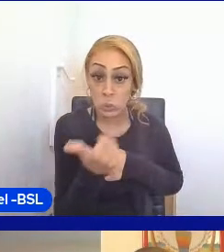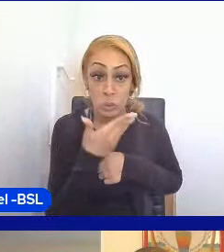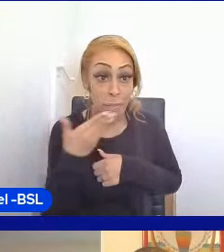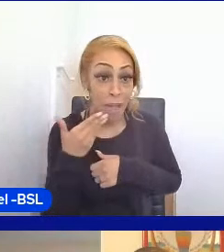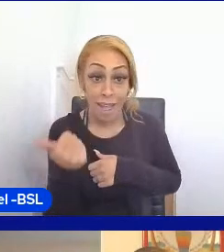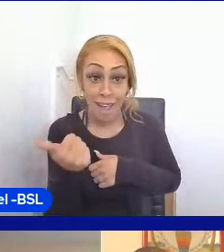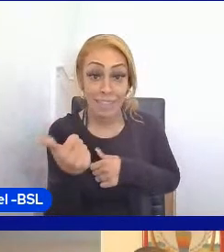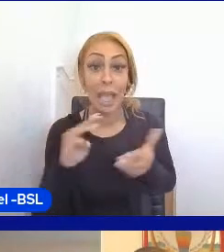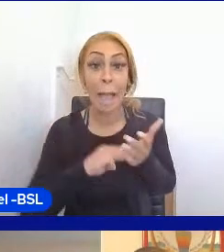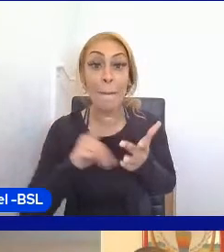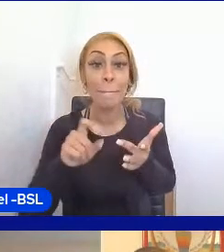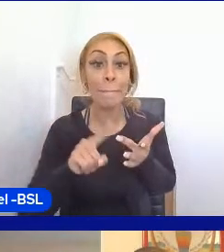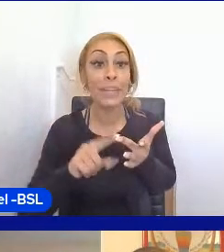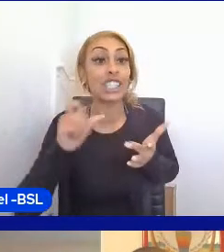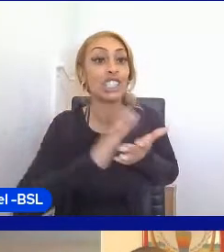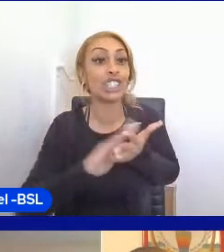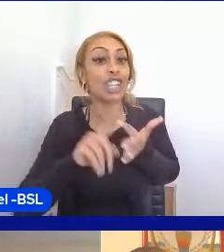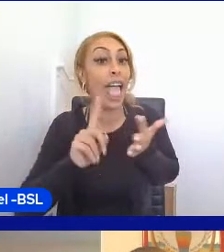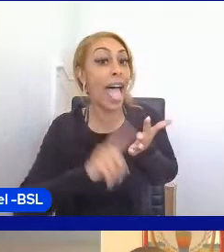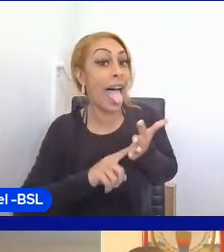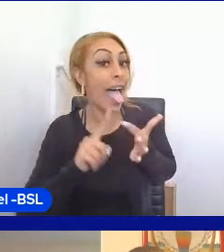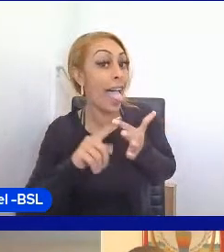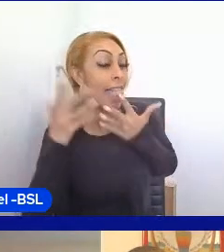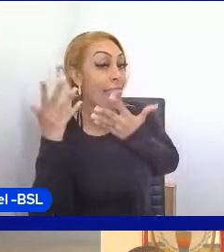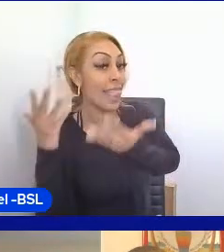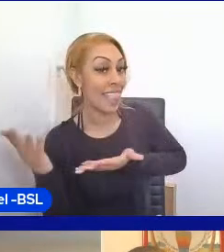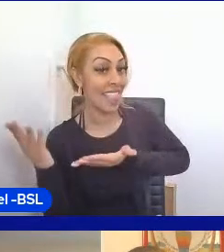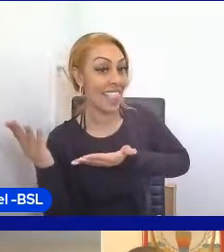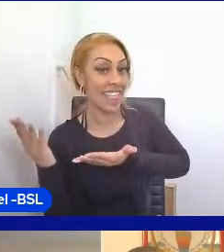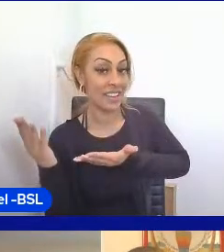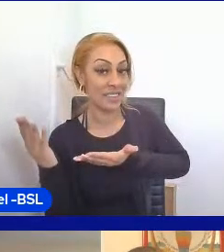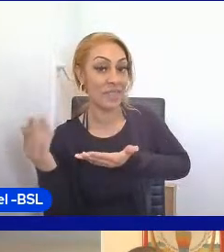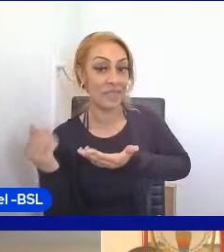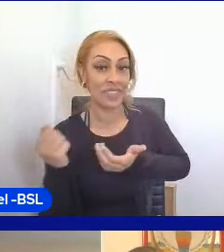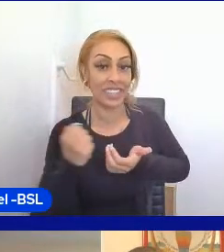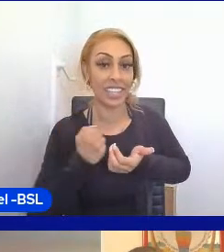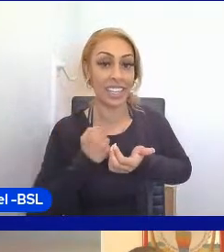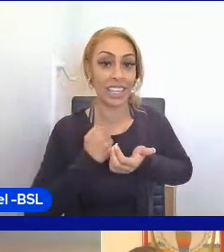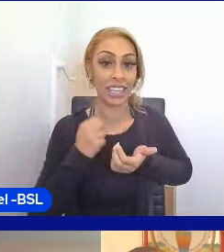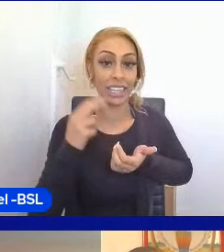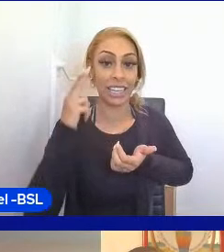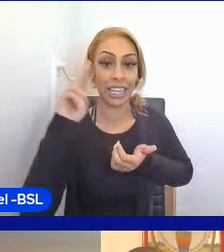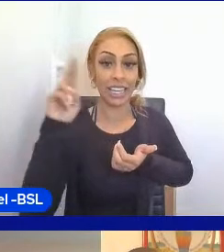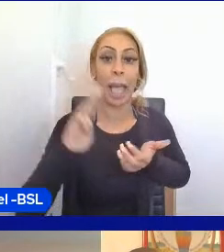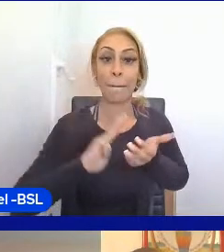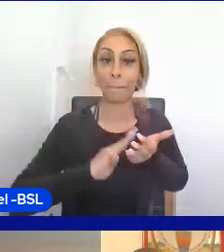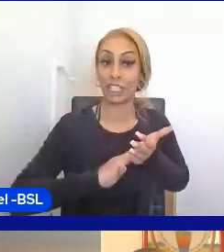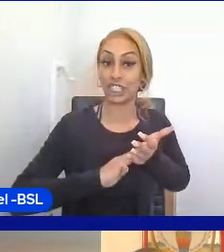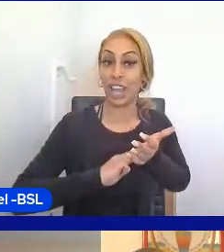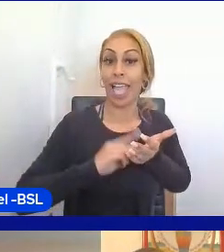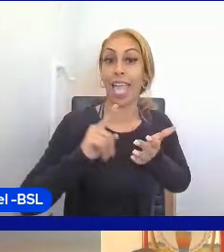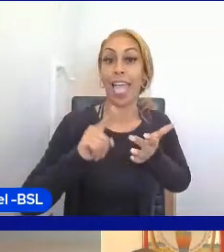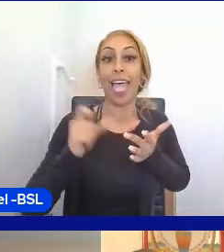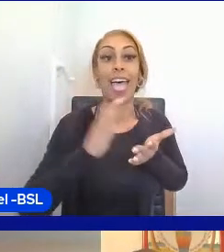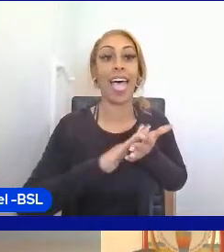projects now to the stage. Hi Michelle, Ben, Carl, Joseph. First of all, maybe we could as an introduction